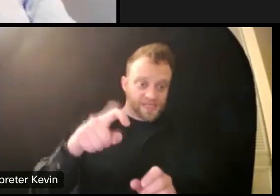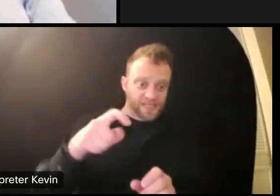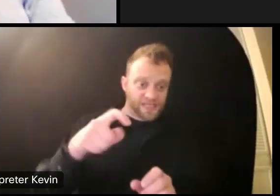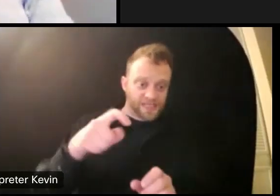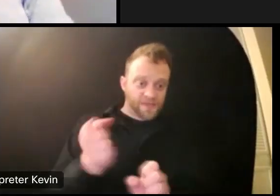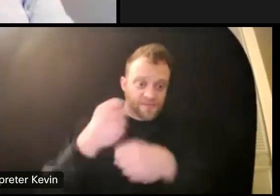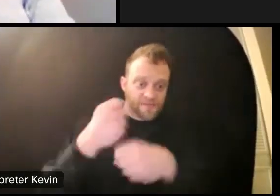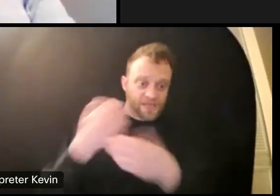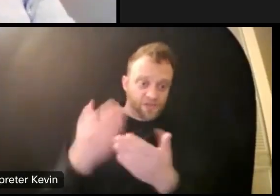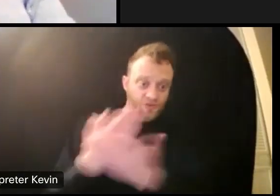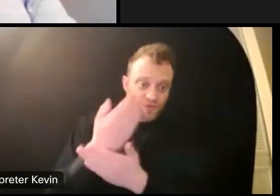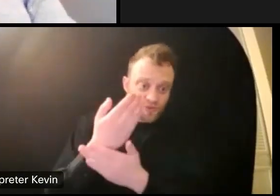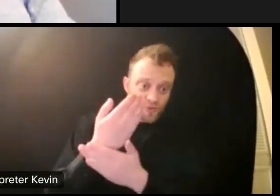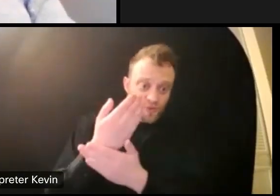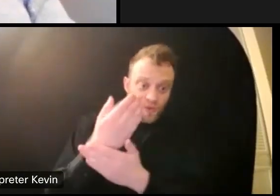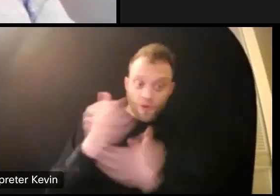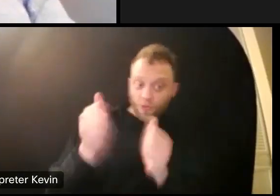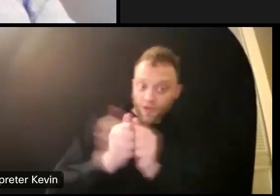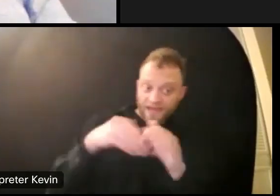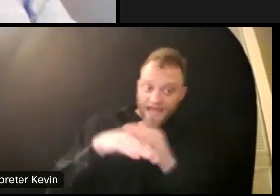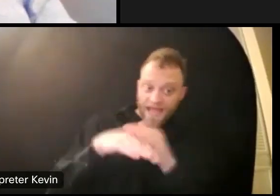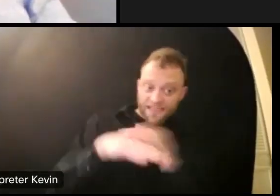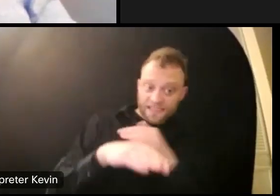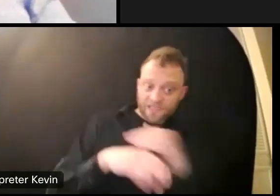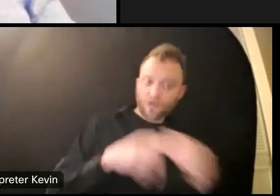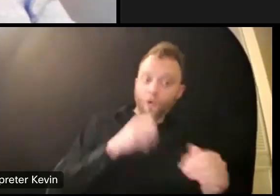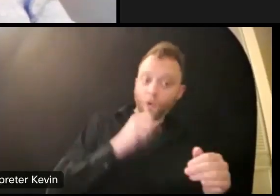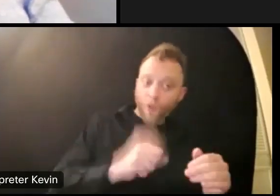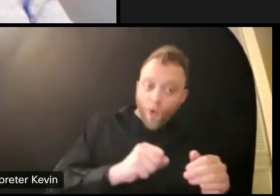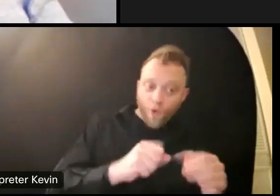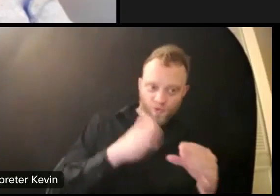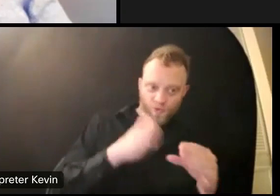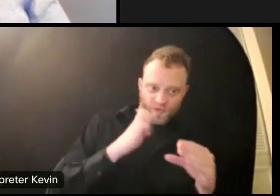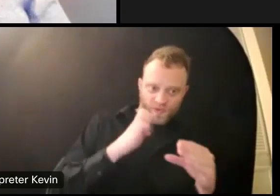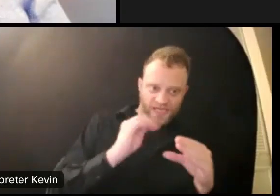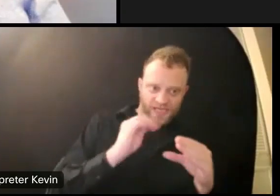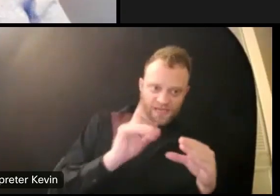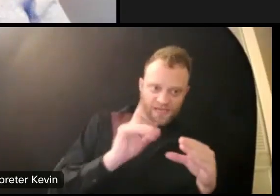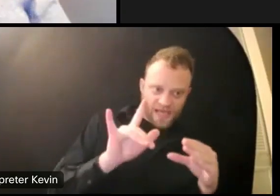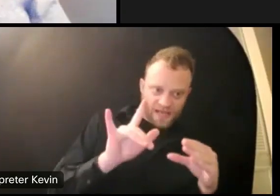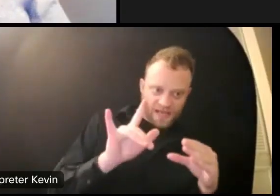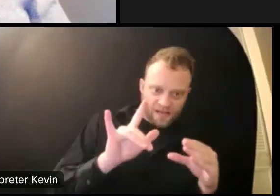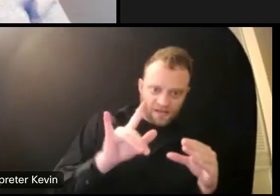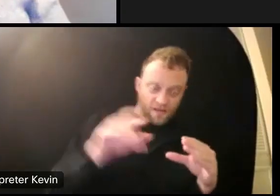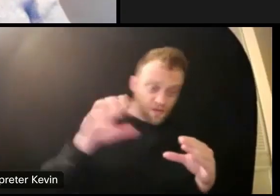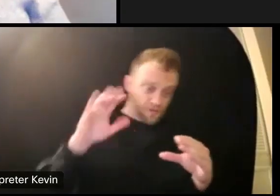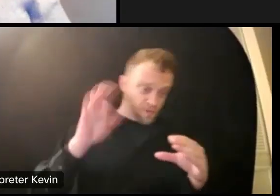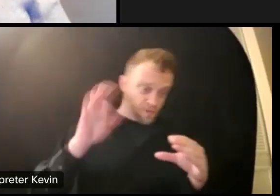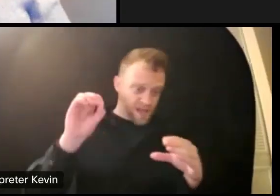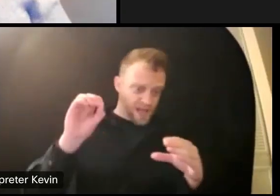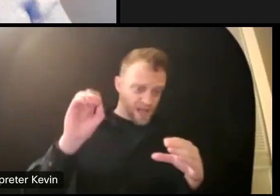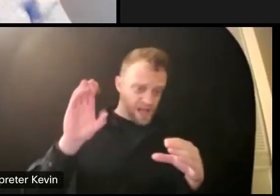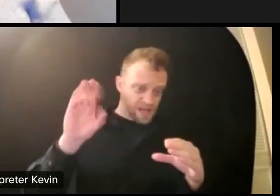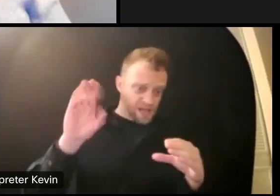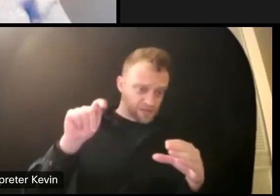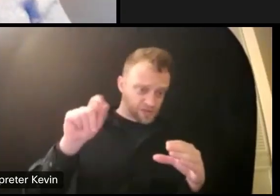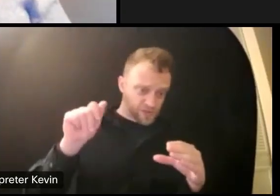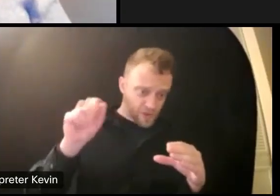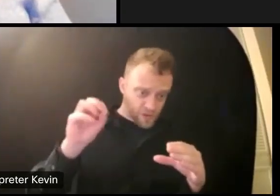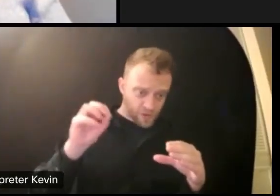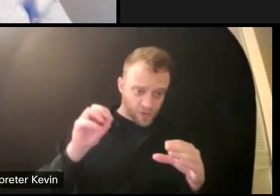to old emails is going to be impacted, could not OCTO create that account and give me access to it.